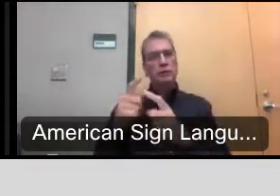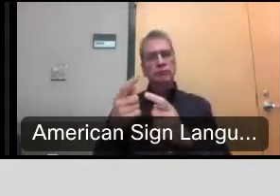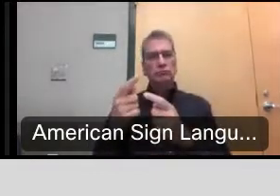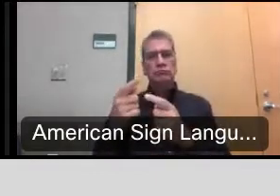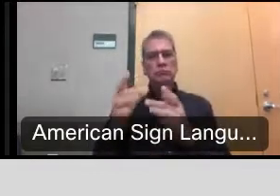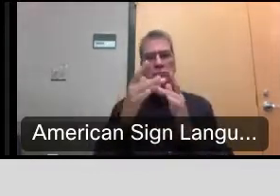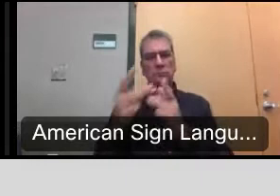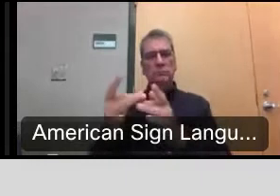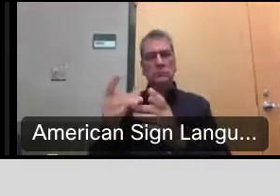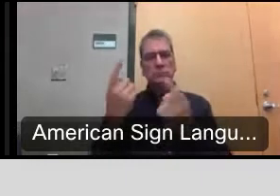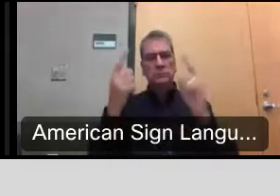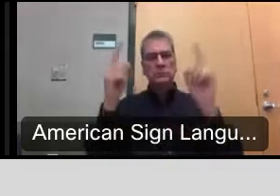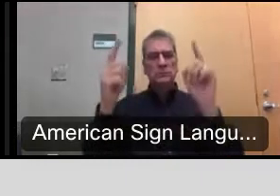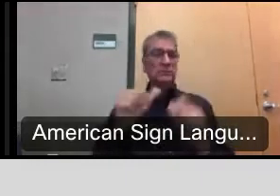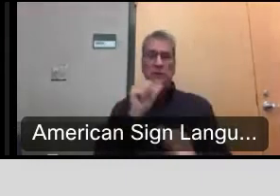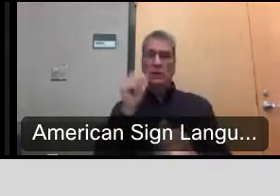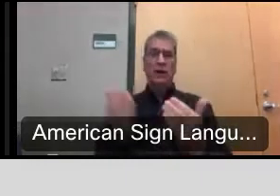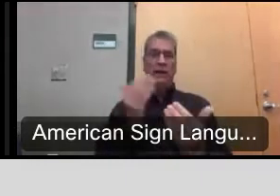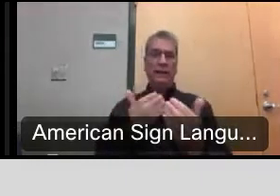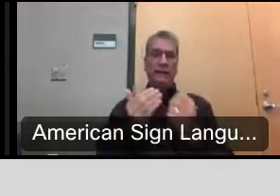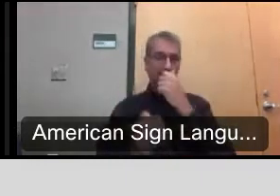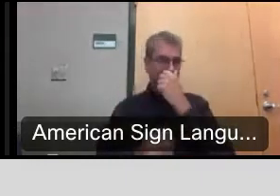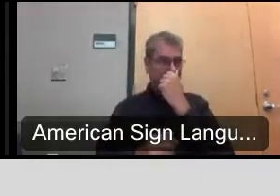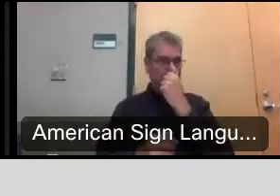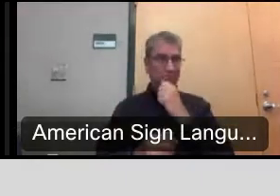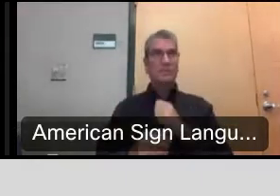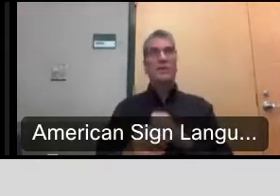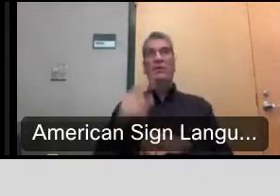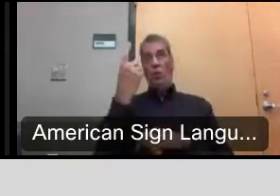It was, it was not easy and for every 1 of those things listed there, I guarantee you